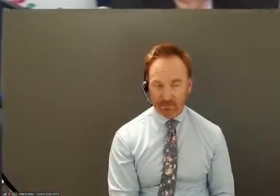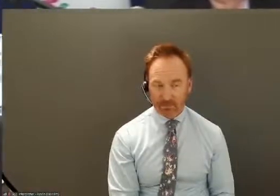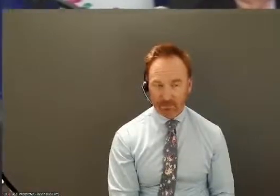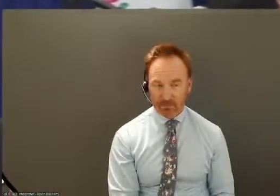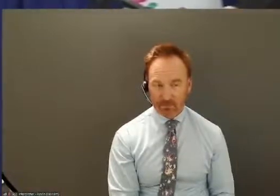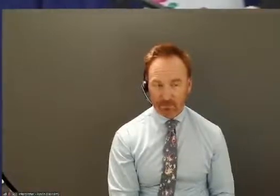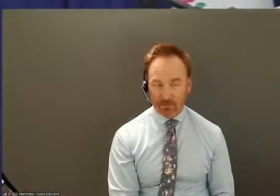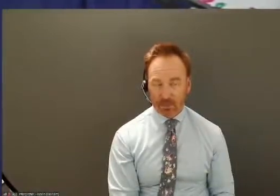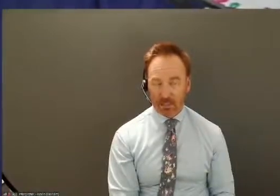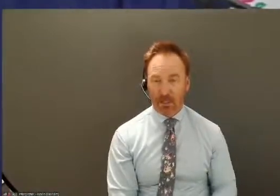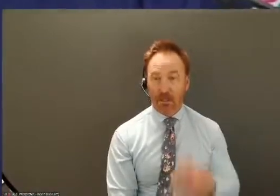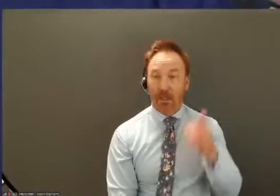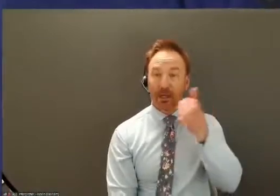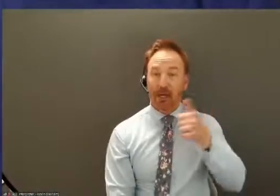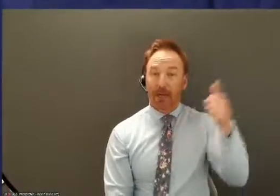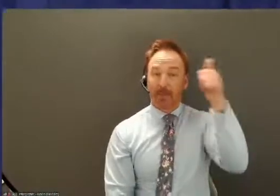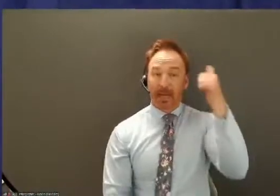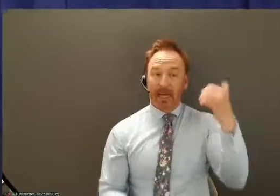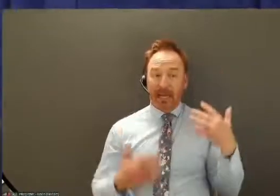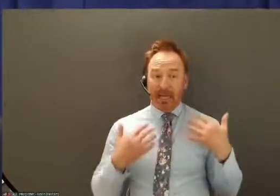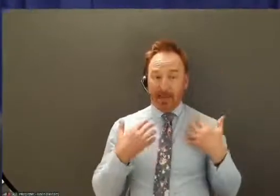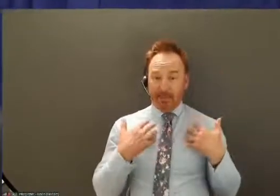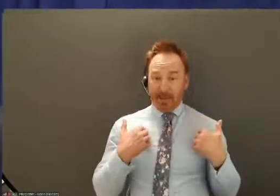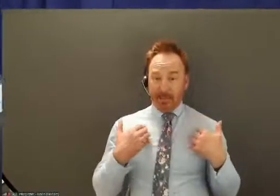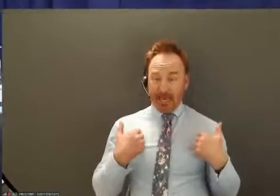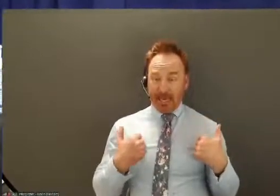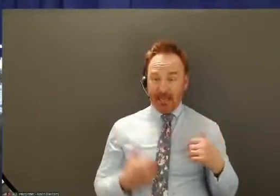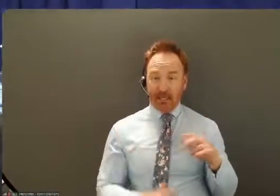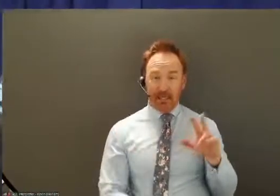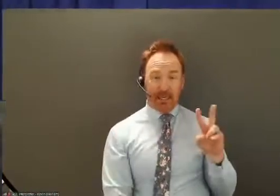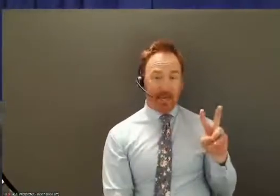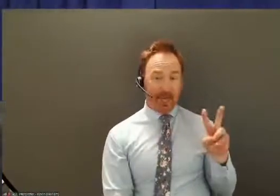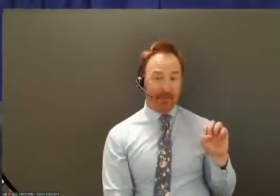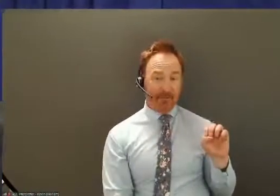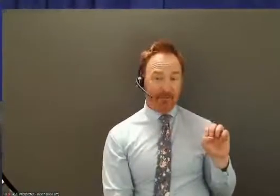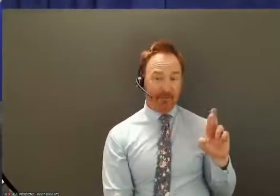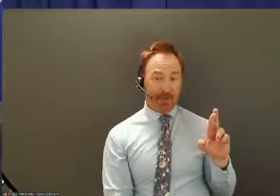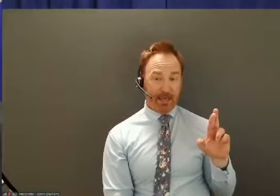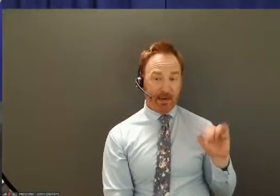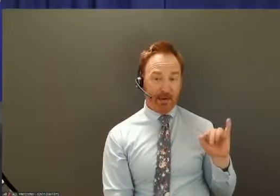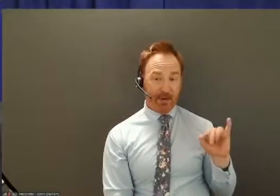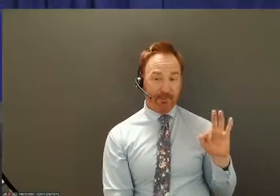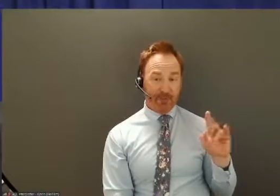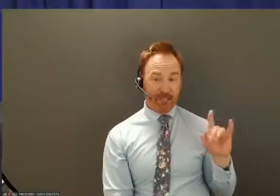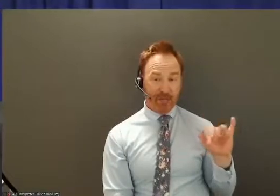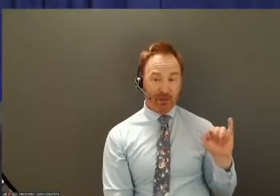is real and is here is what push them and I think that's true and